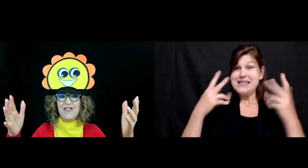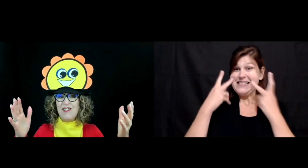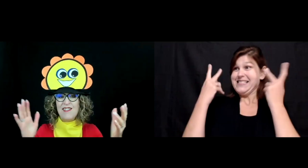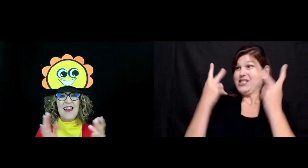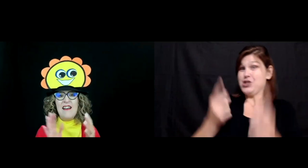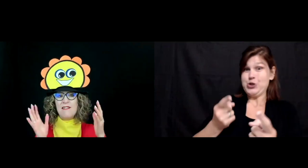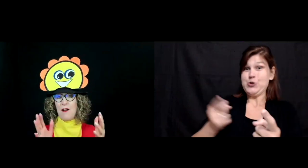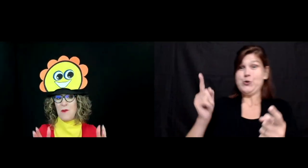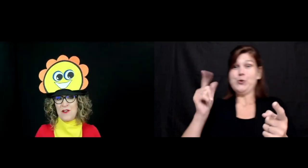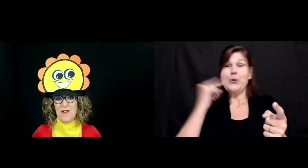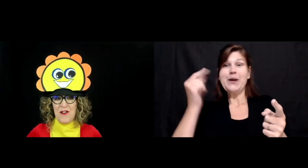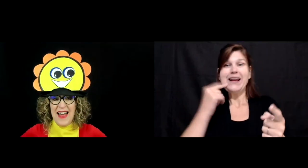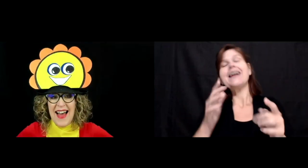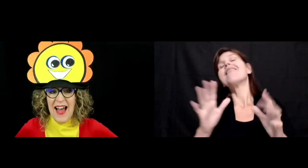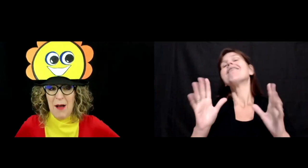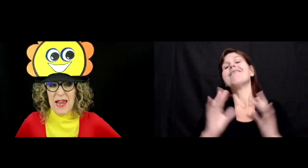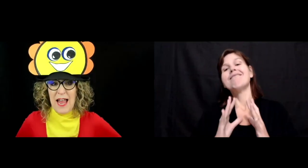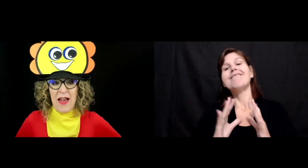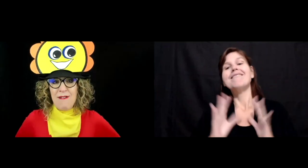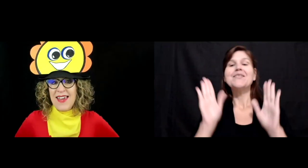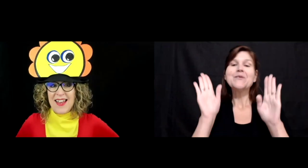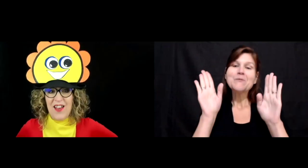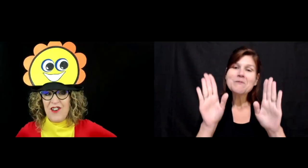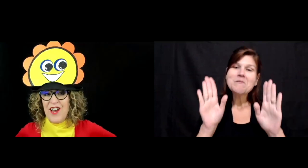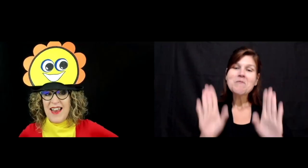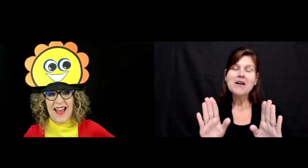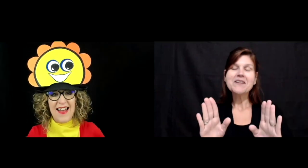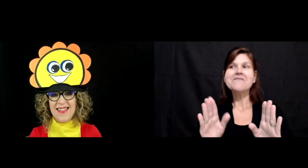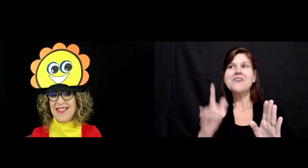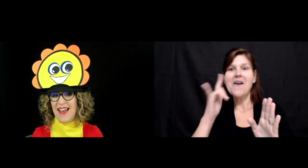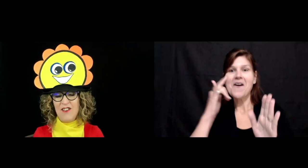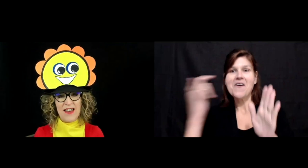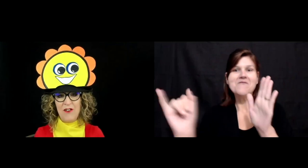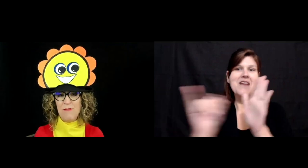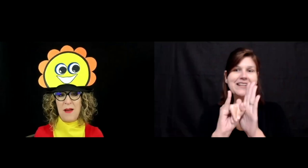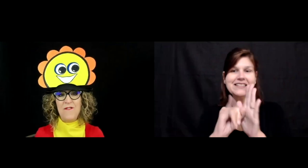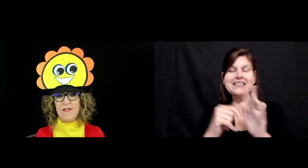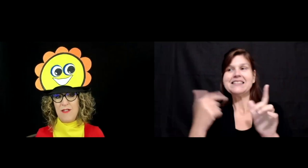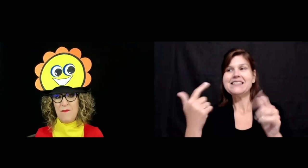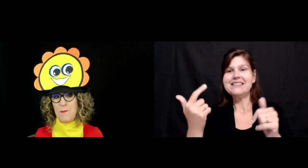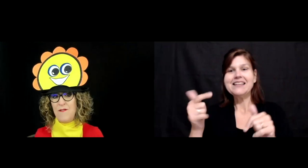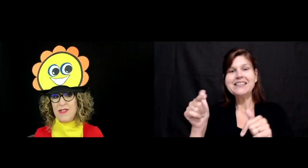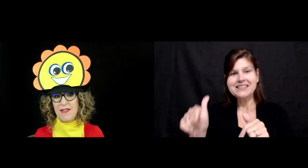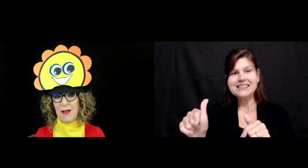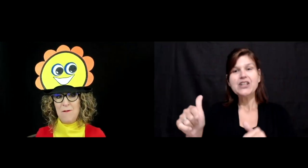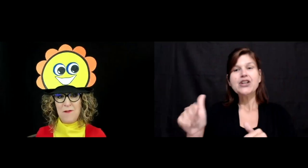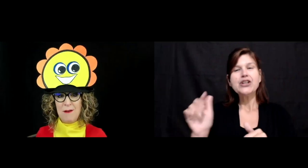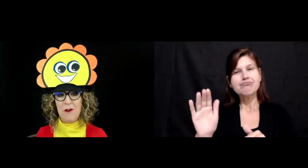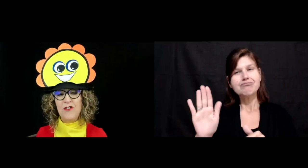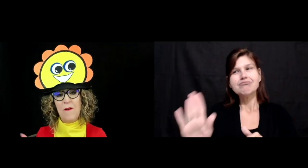It is just so wonderful, you know, that recognition and I know she's benefit benefited so very much so.